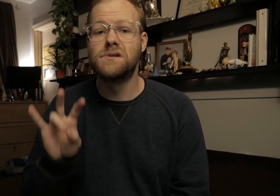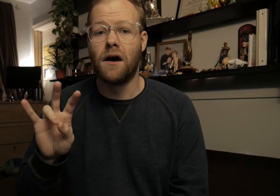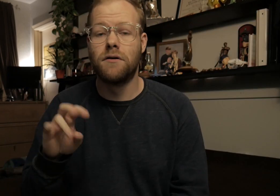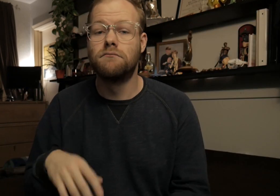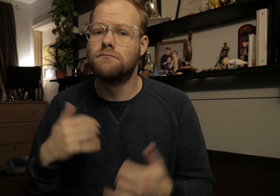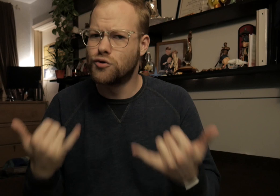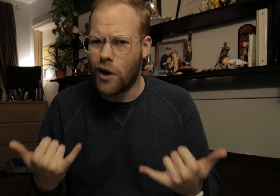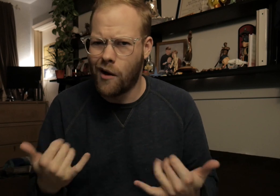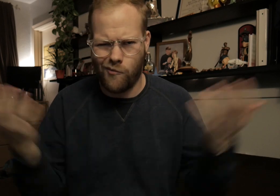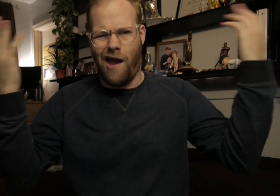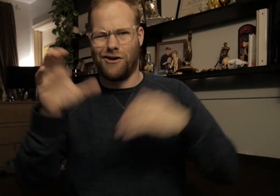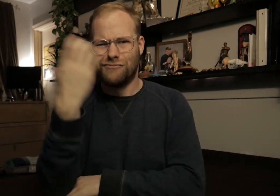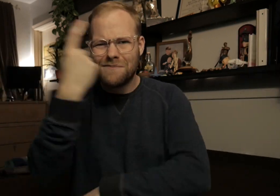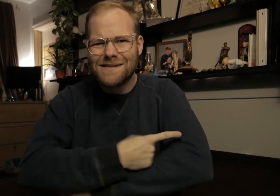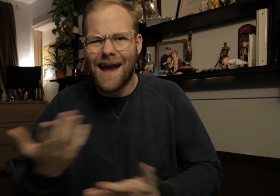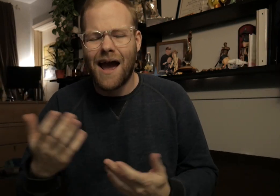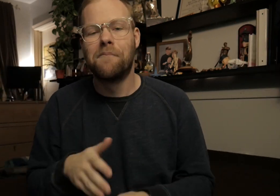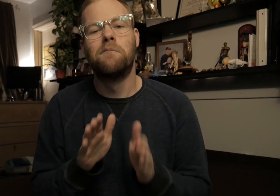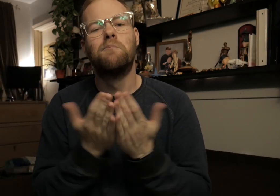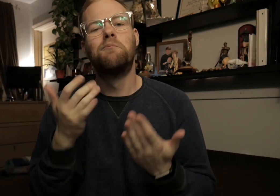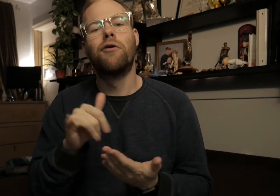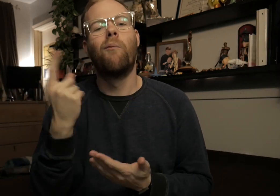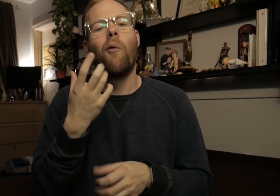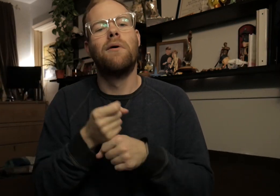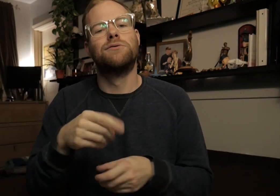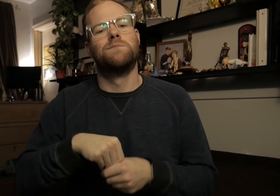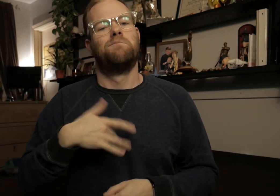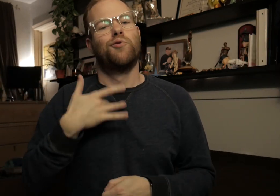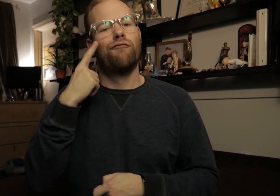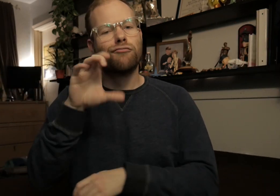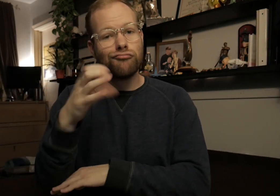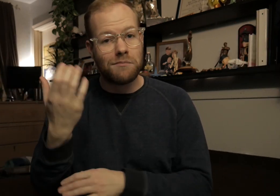7. Today? Why it's Christmas Day! - What's a book that always gets you in the mood for Christmas